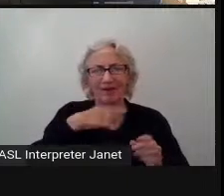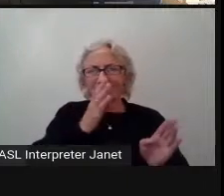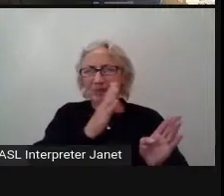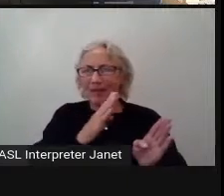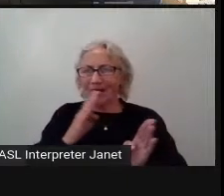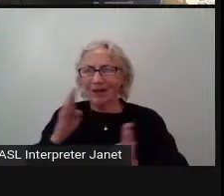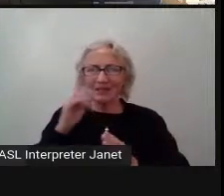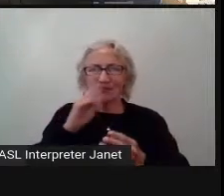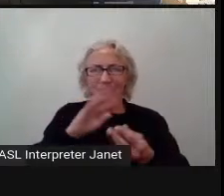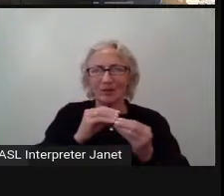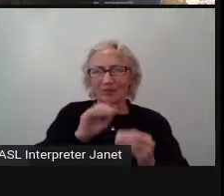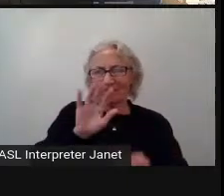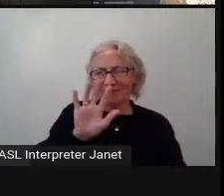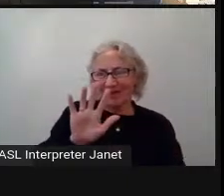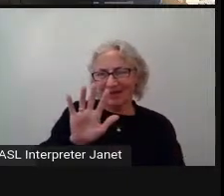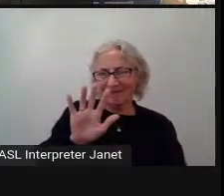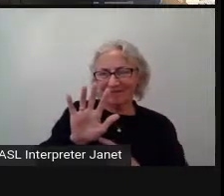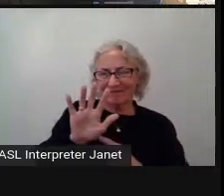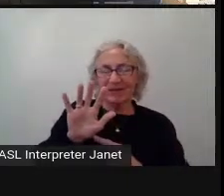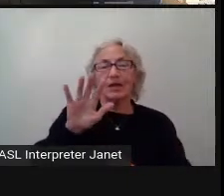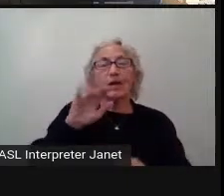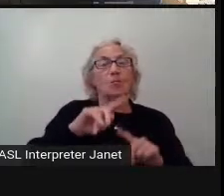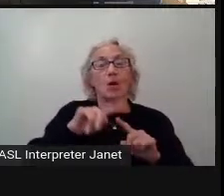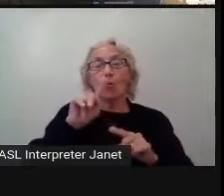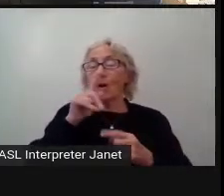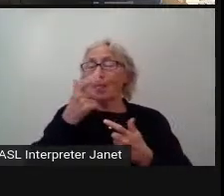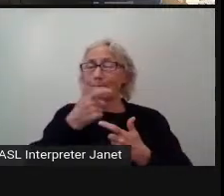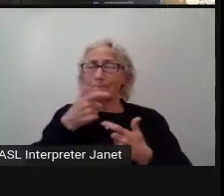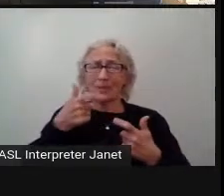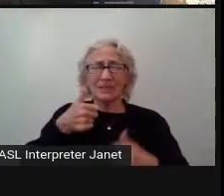Finally, the future of Joomla. We have plans for Joomla five.